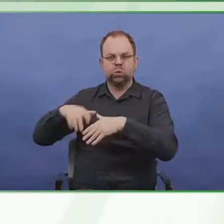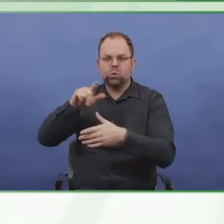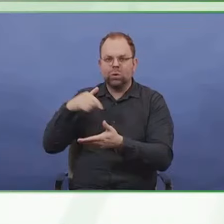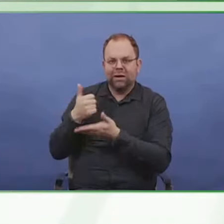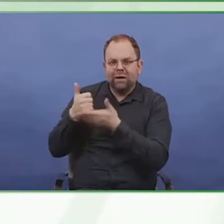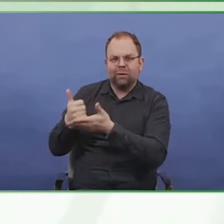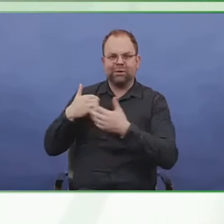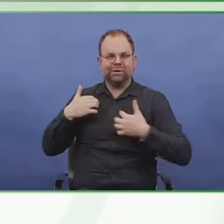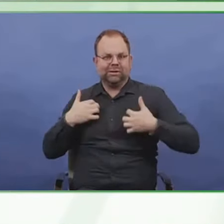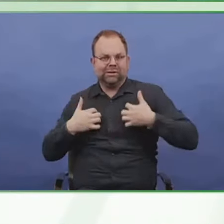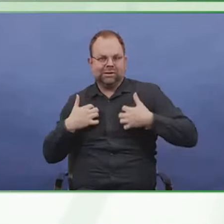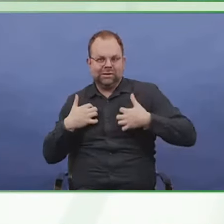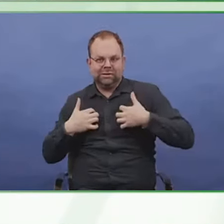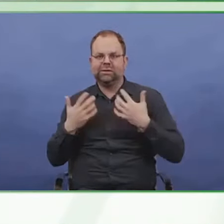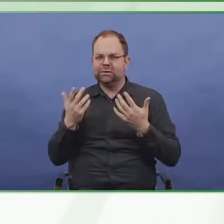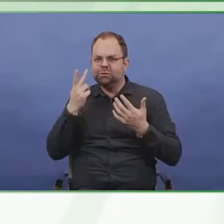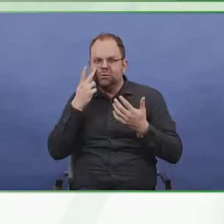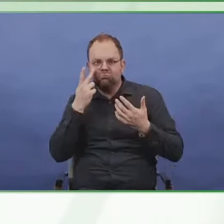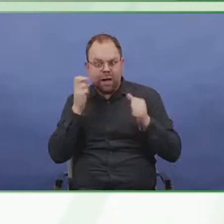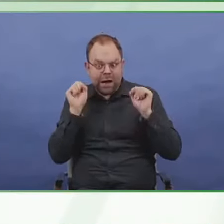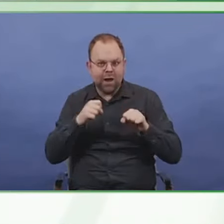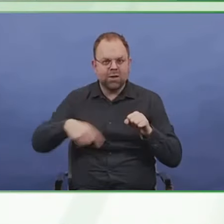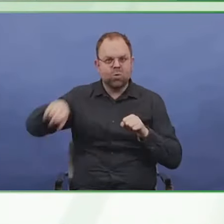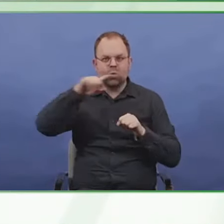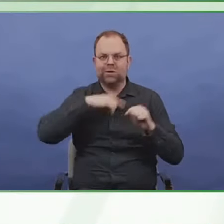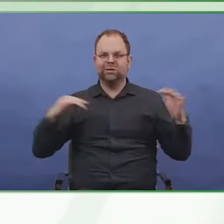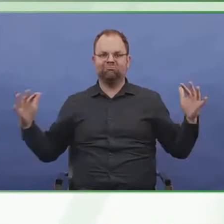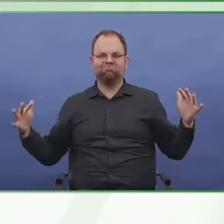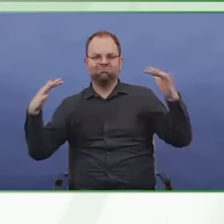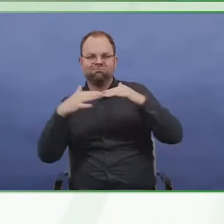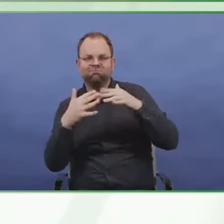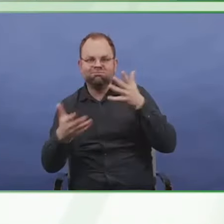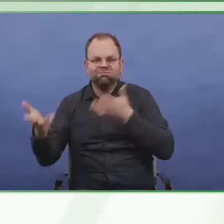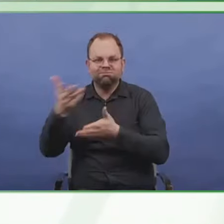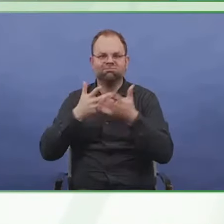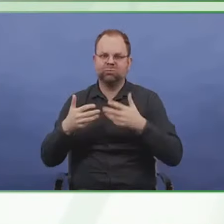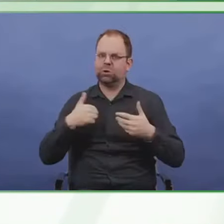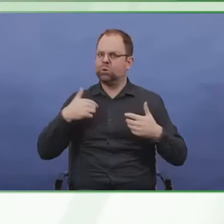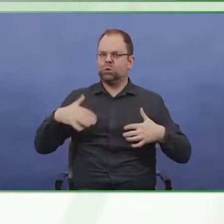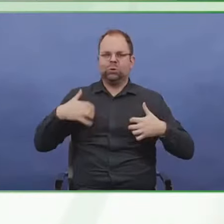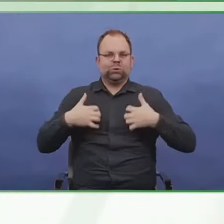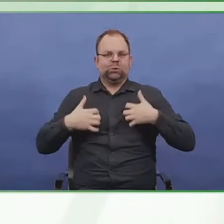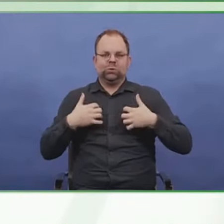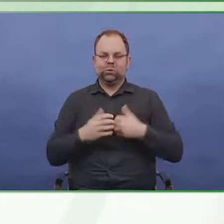when we are not doing it ourselves. To send the right message.